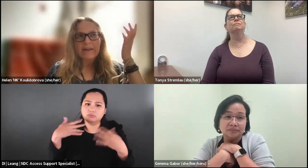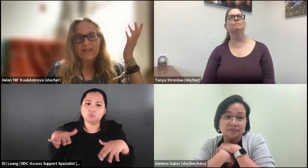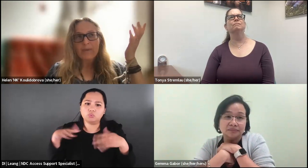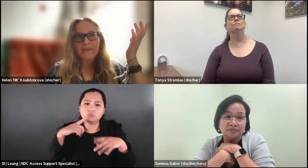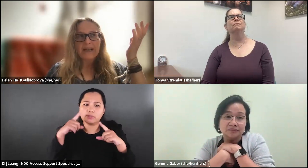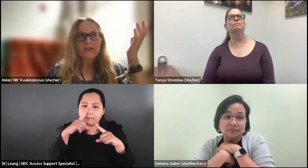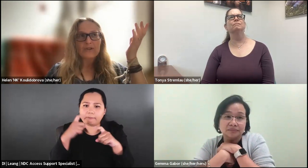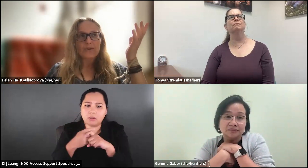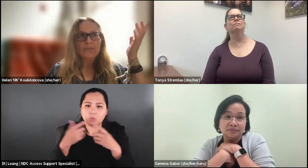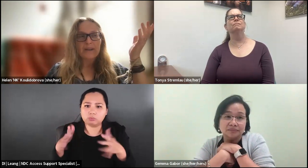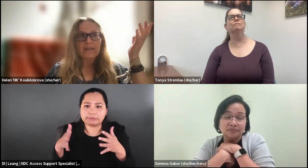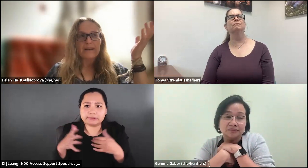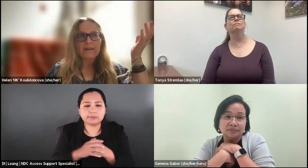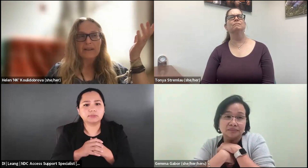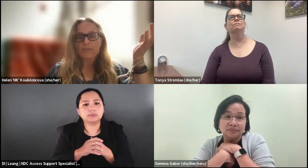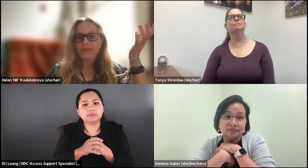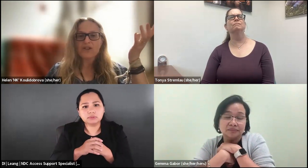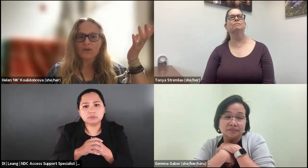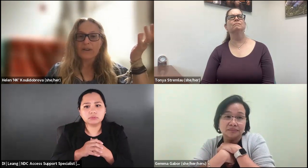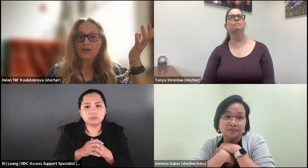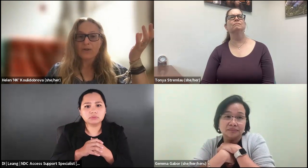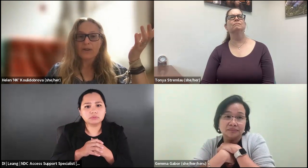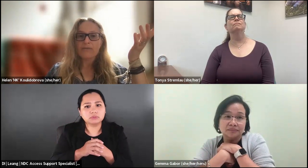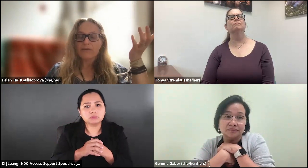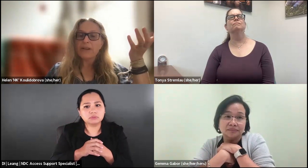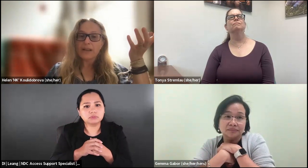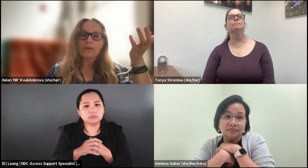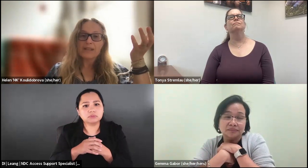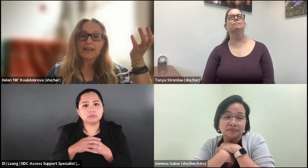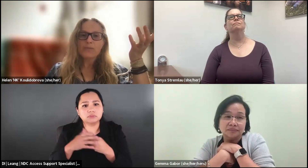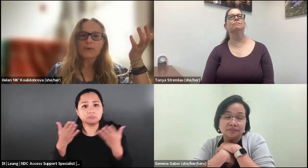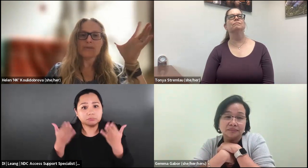Some of it has to do with deprivation of natural linguistic input.